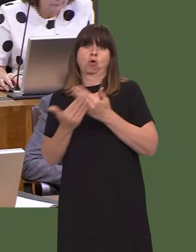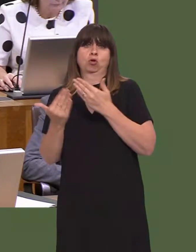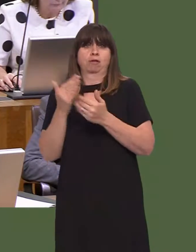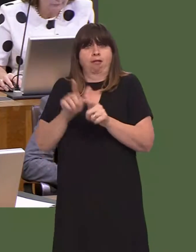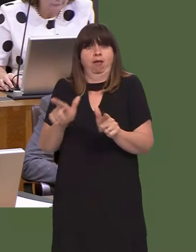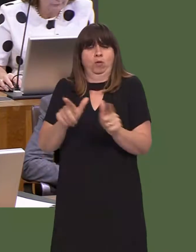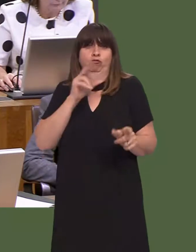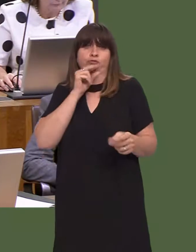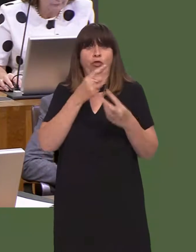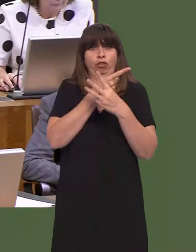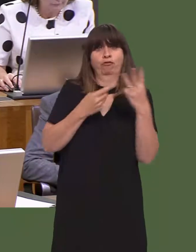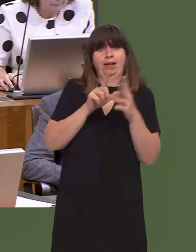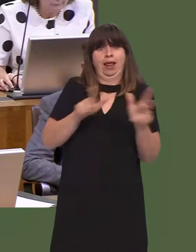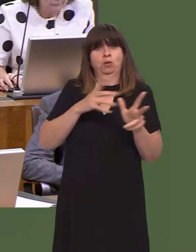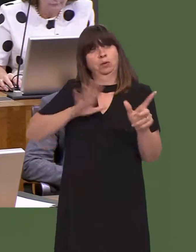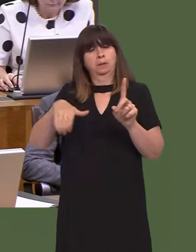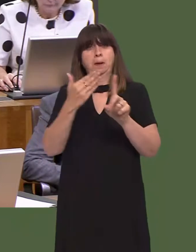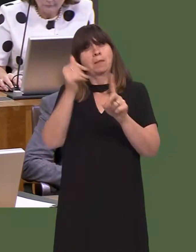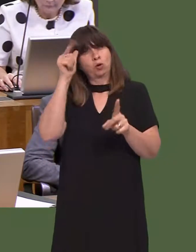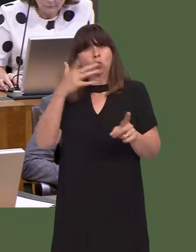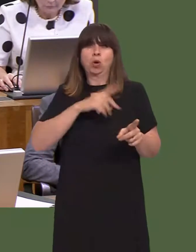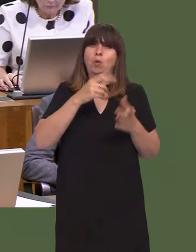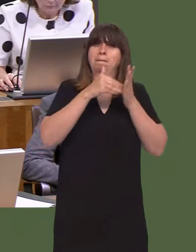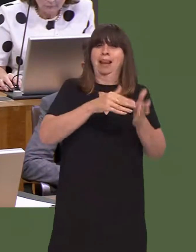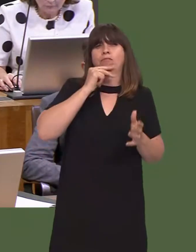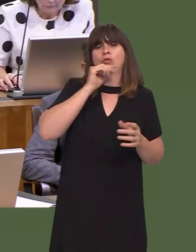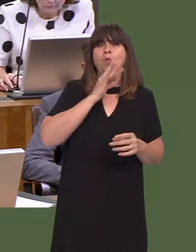mobility, and, of course, we have the 1 million speakers target. So, is there any support